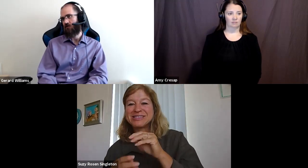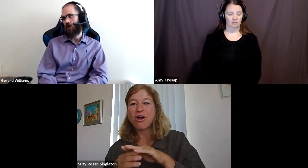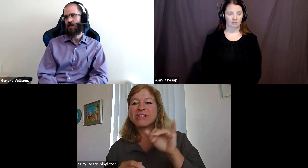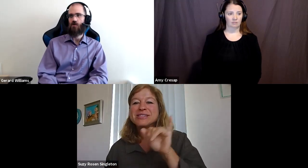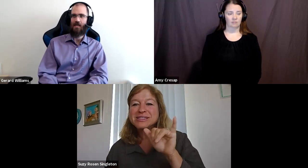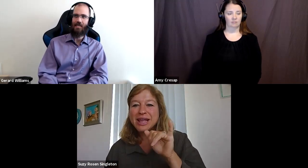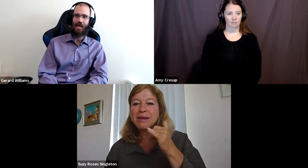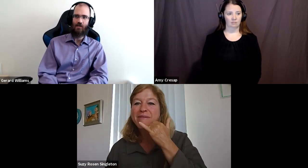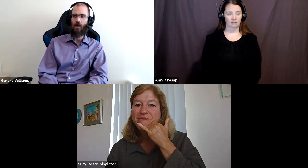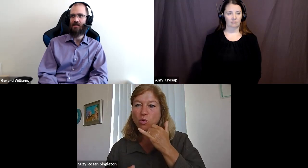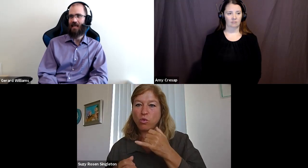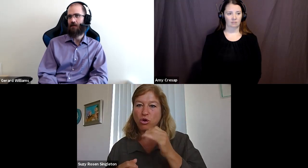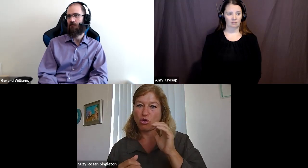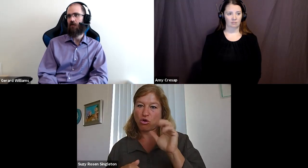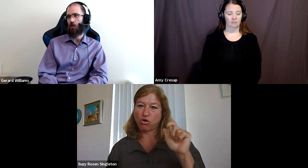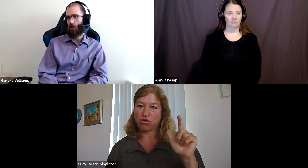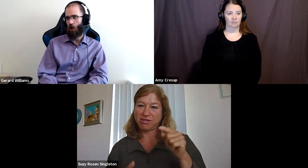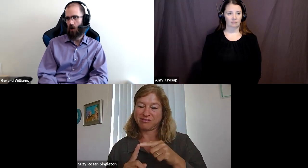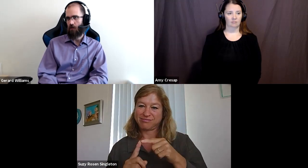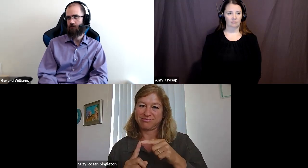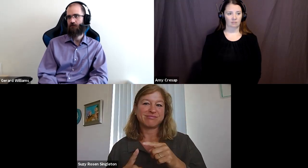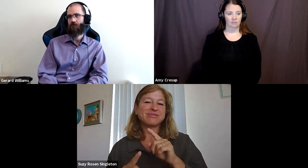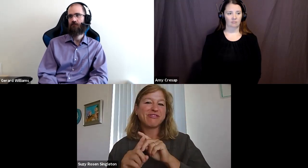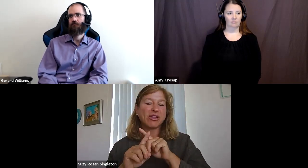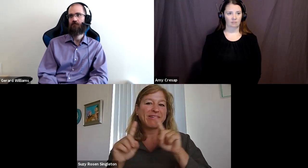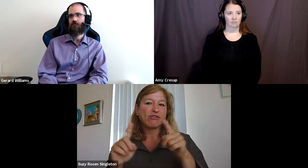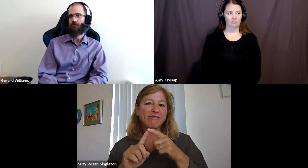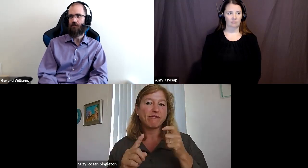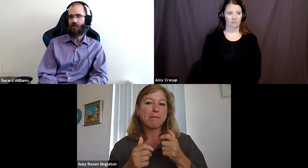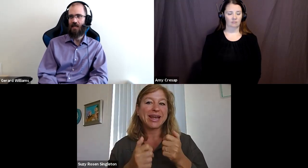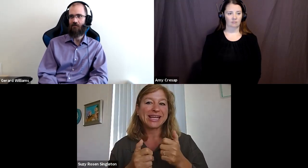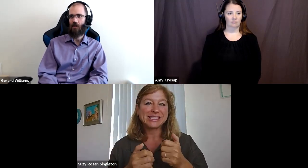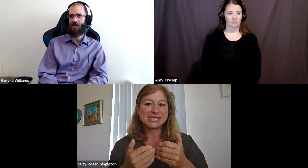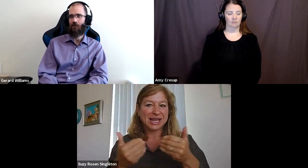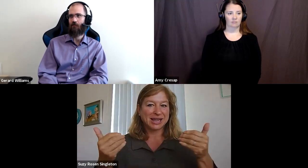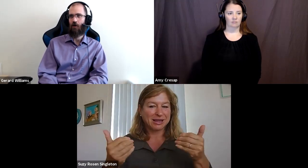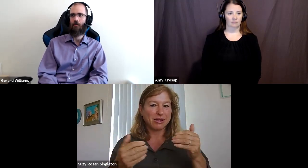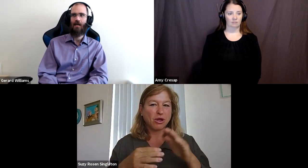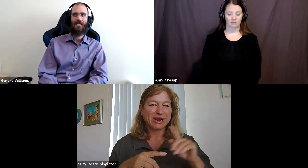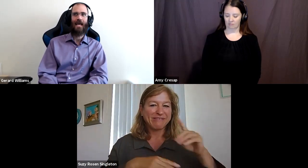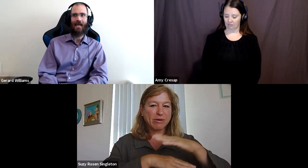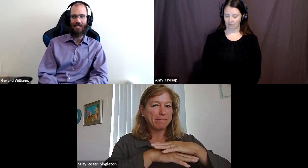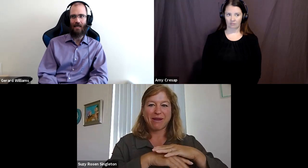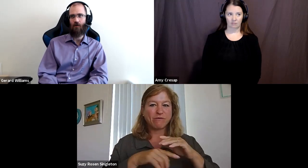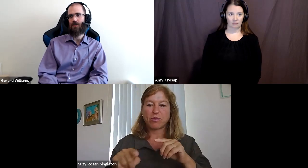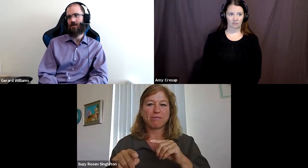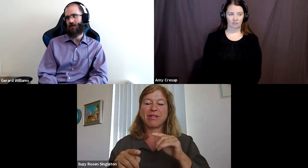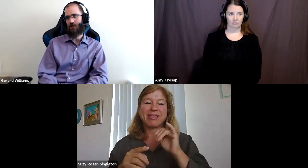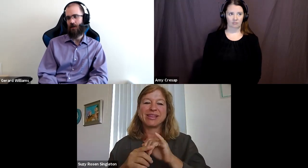voice and using text on the same phone call. Very different from texting which is a completely